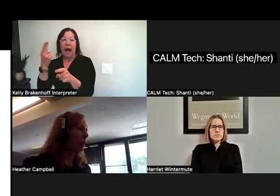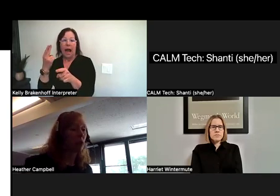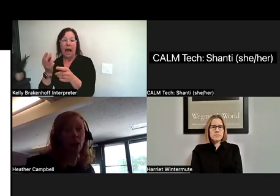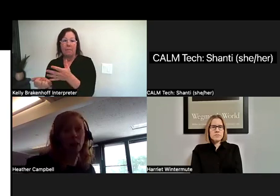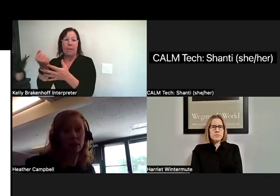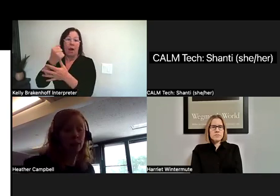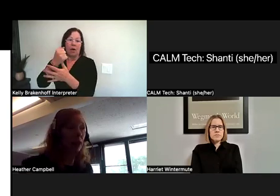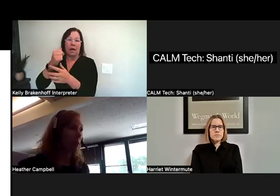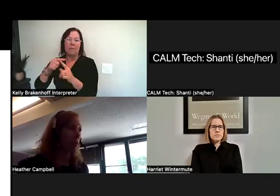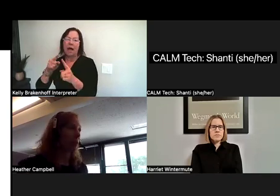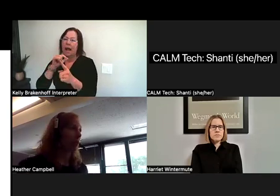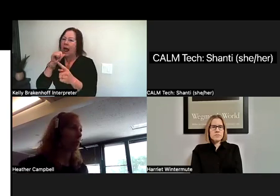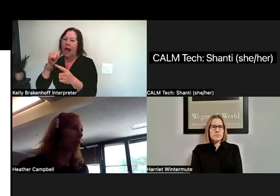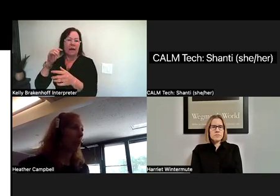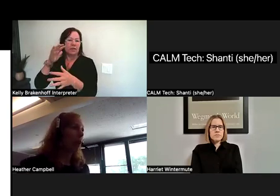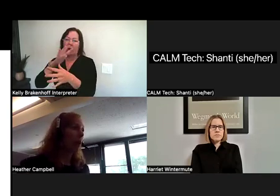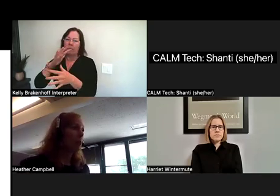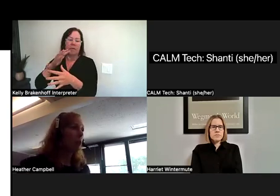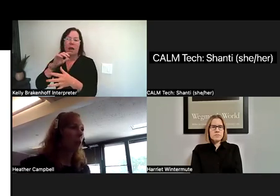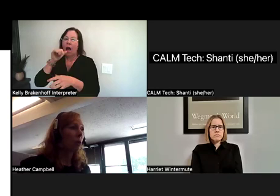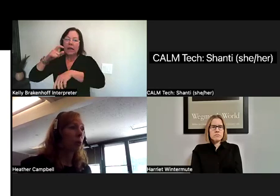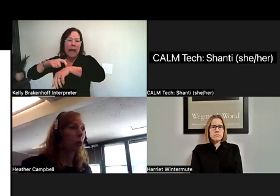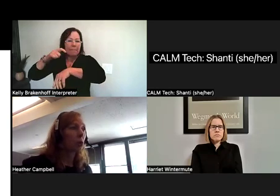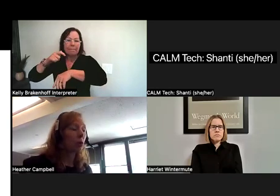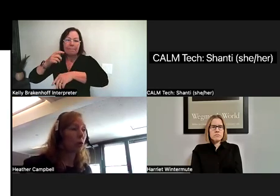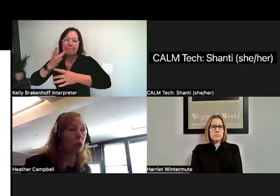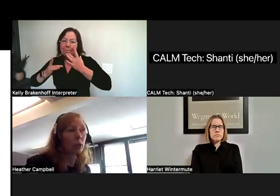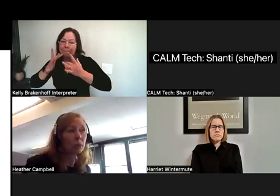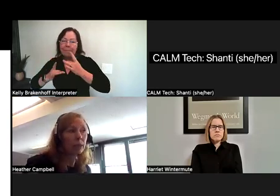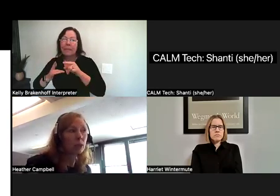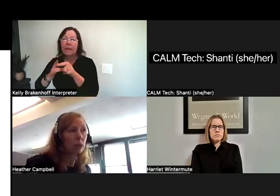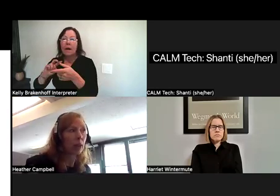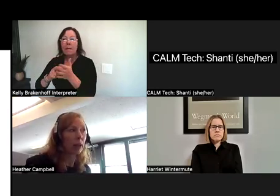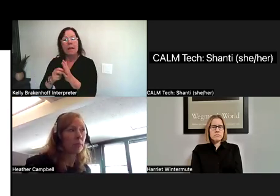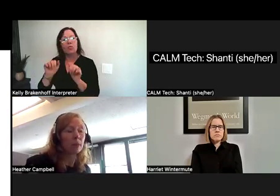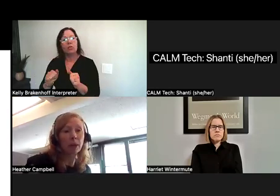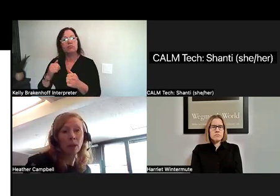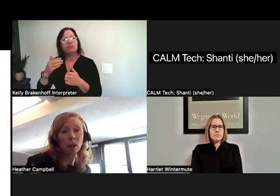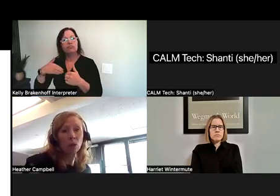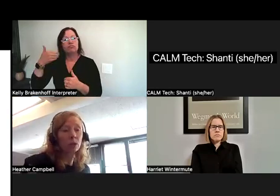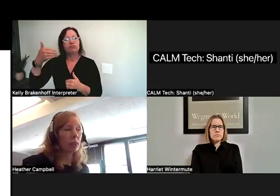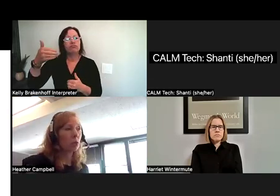they're not time sensitive. So in other words you can complete these overtime you could schedule